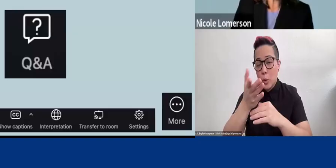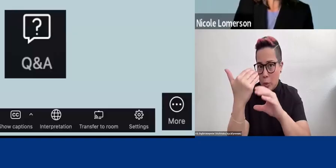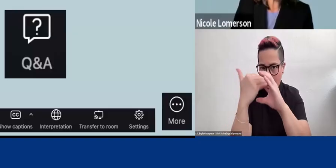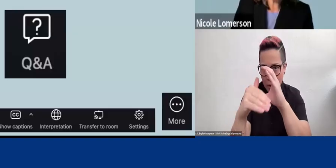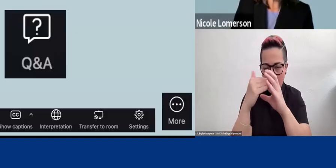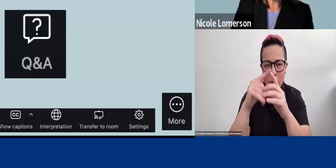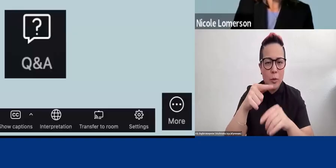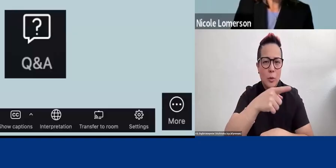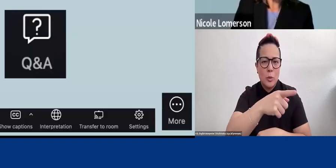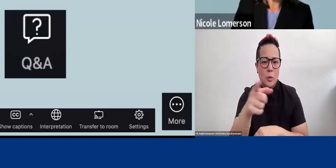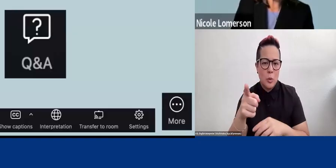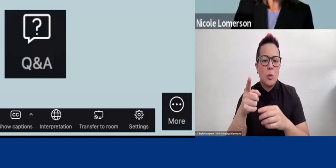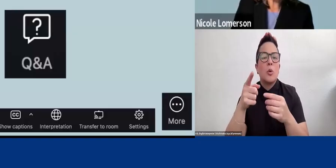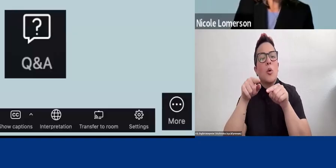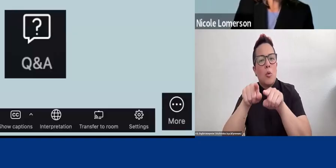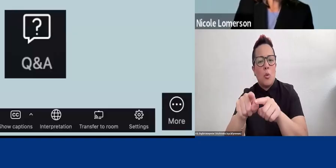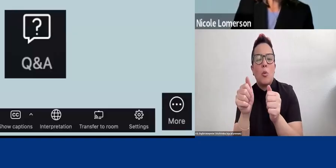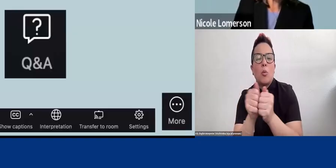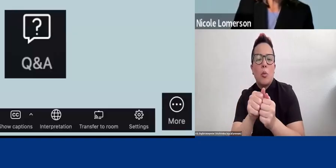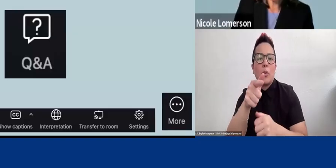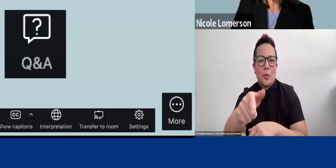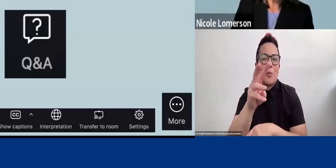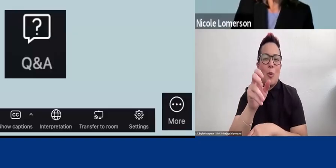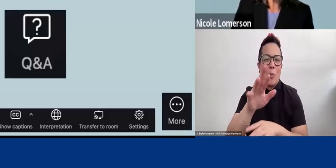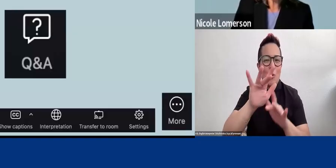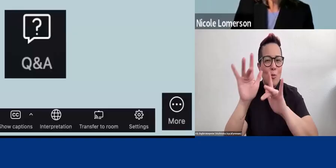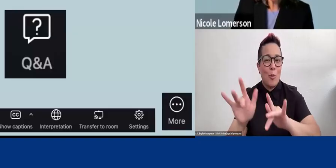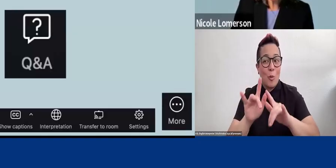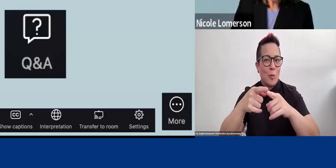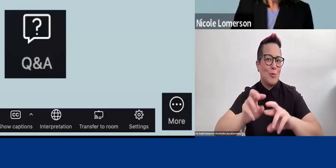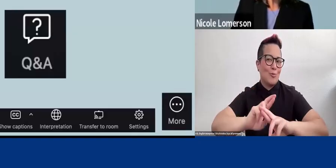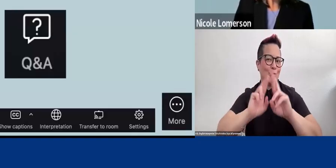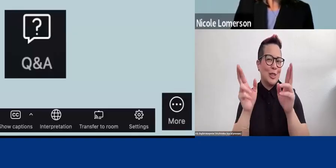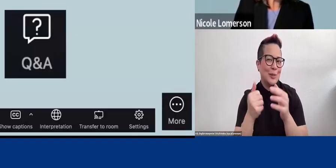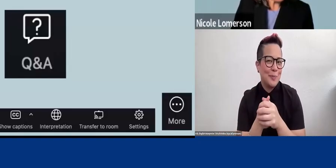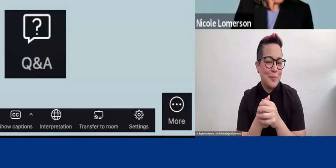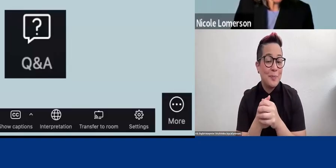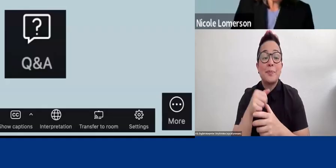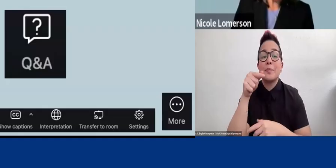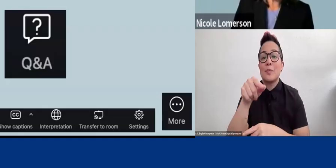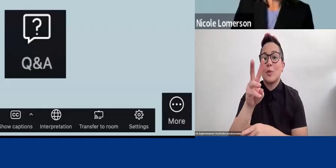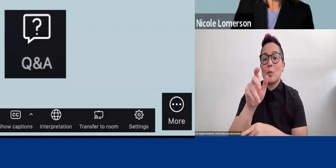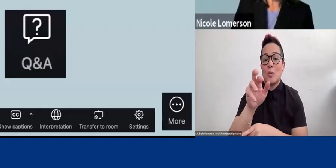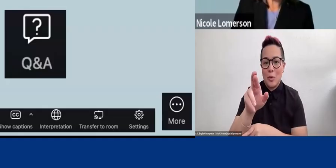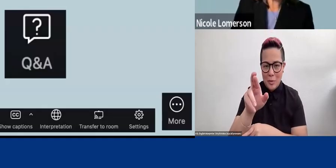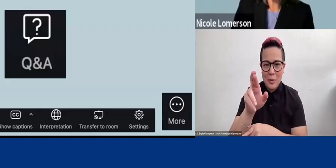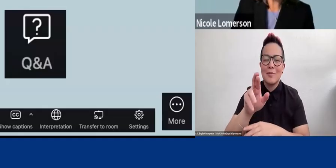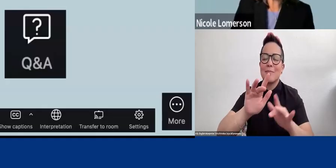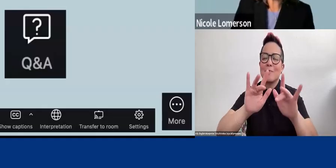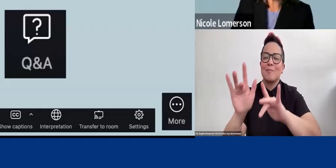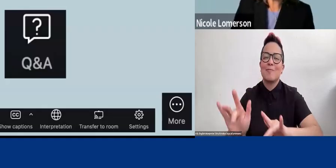you along with the webinar recording once it is ready. This webinar is being recorded and we will